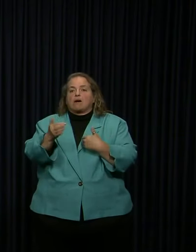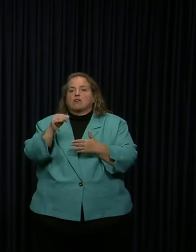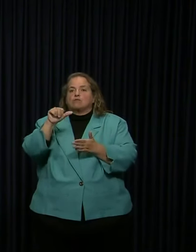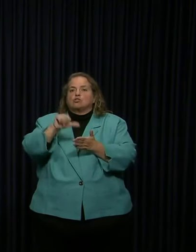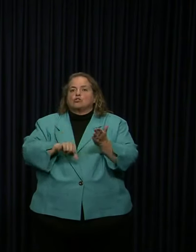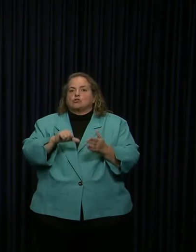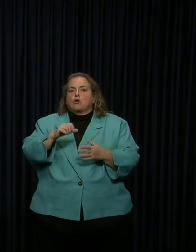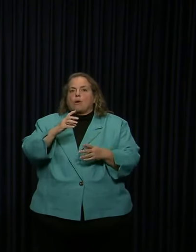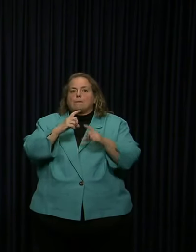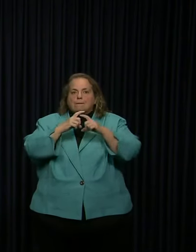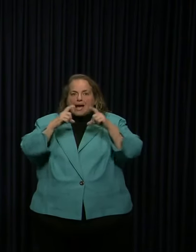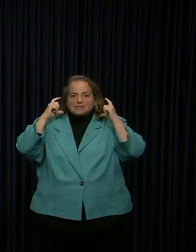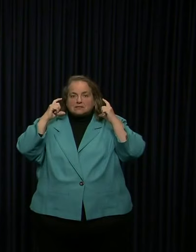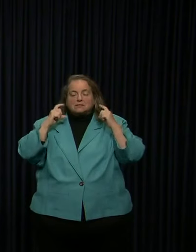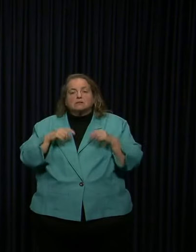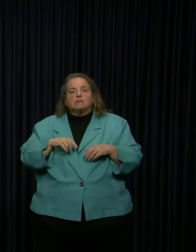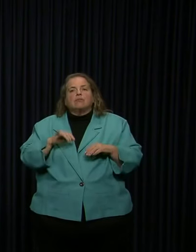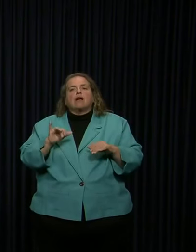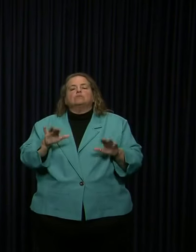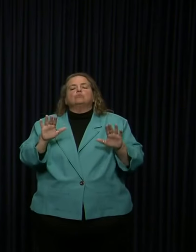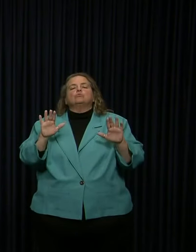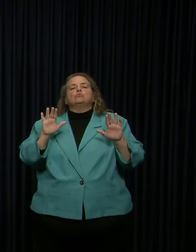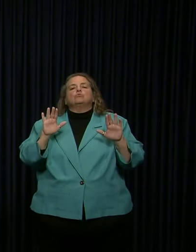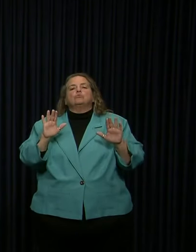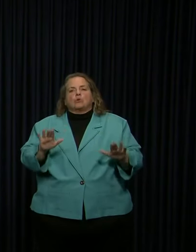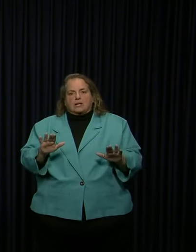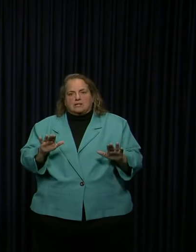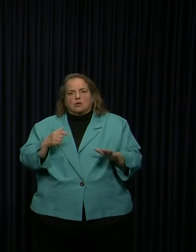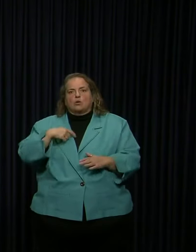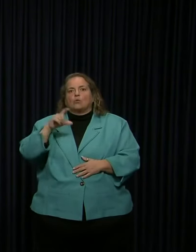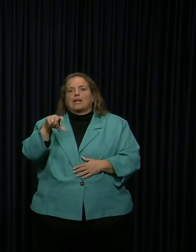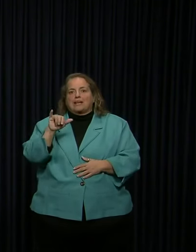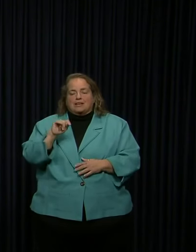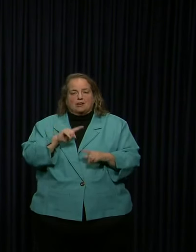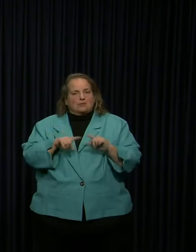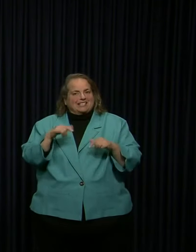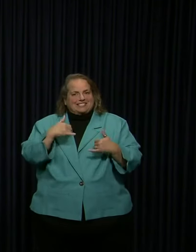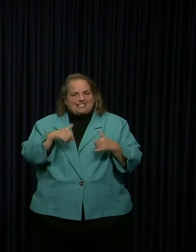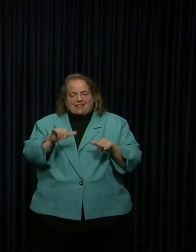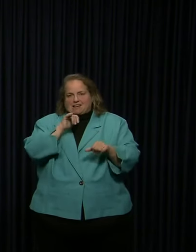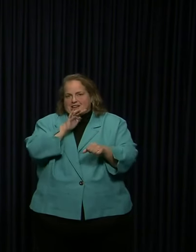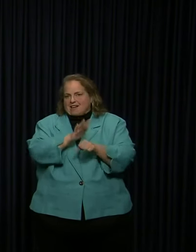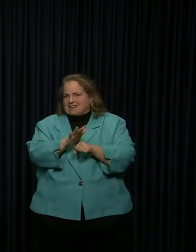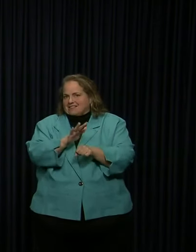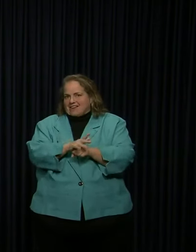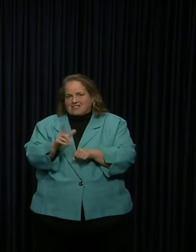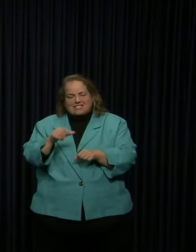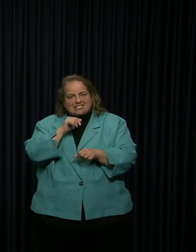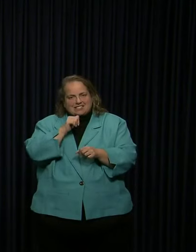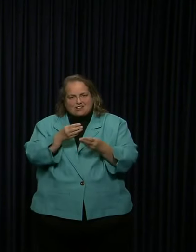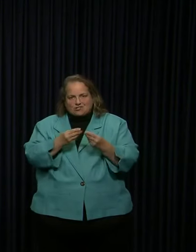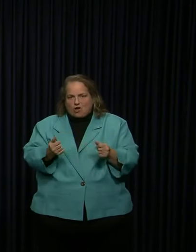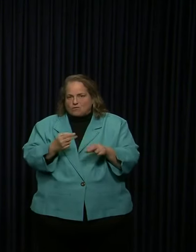AND THERE'S SOME GOOD NEWS AND SOME BAD NEWS JUST ABOUT EVERY